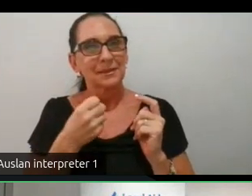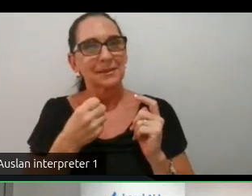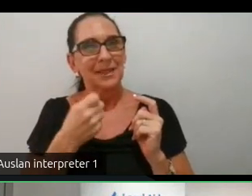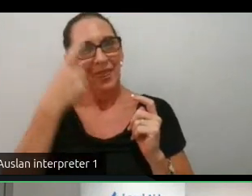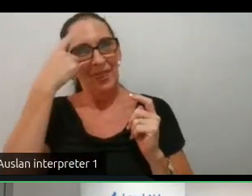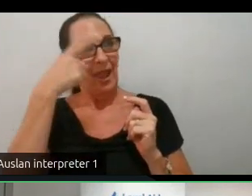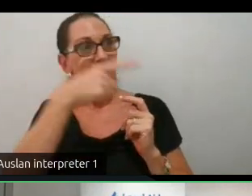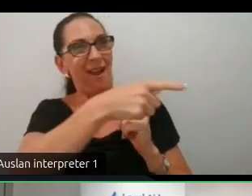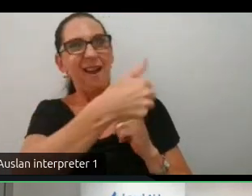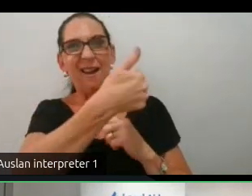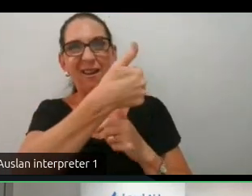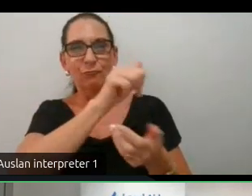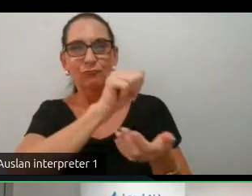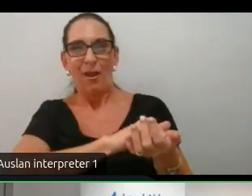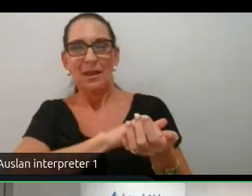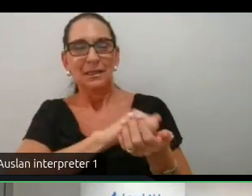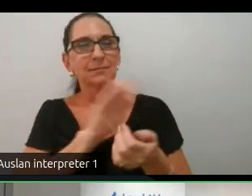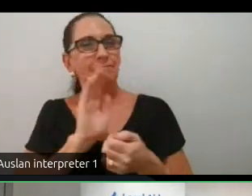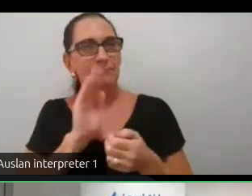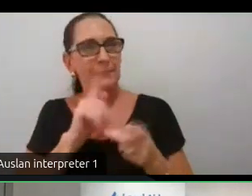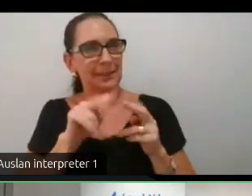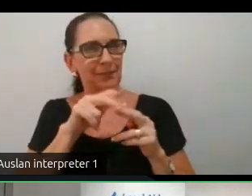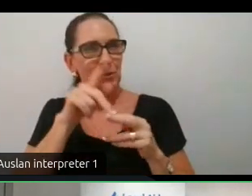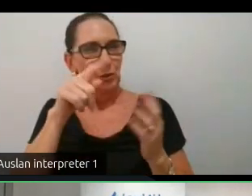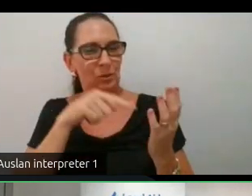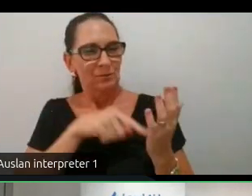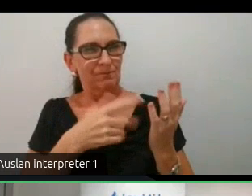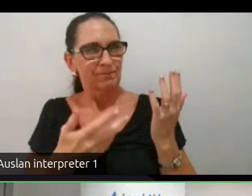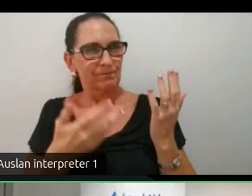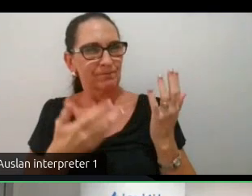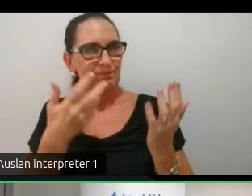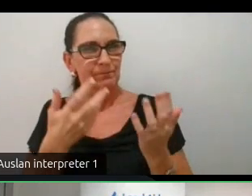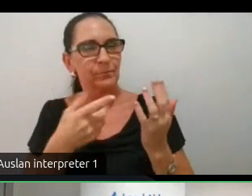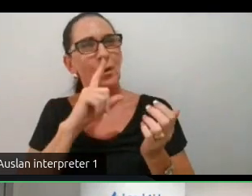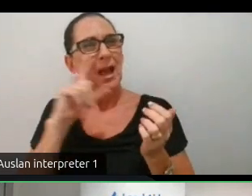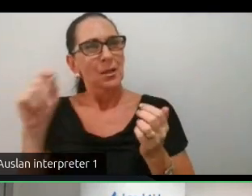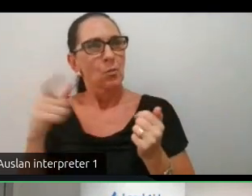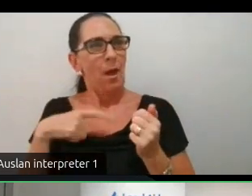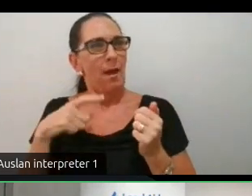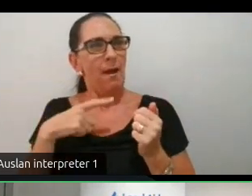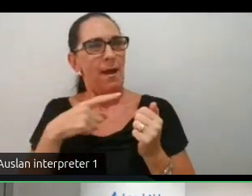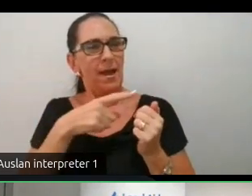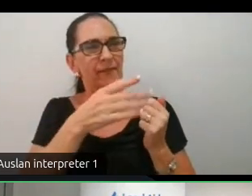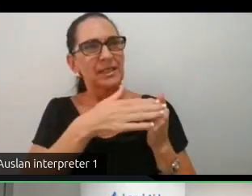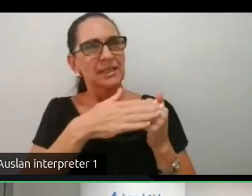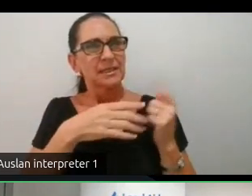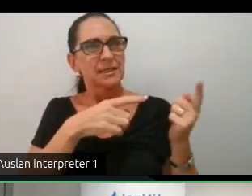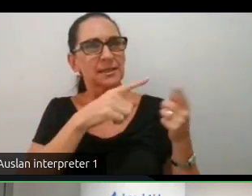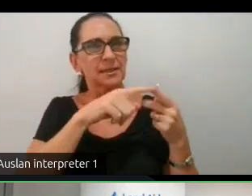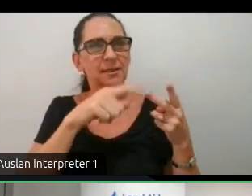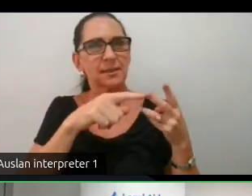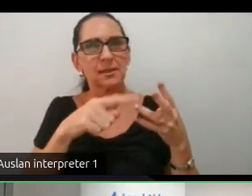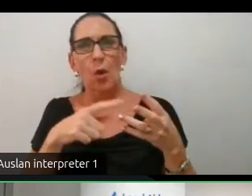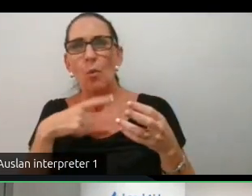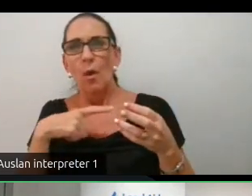that it's correct. Yeah. Um and if you're not sure to ask why does this need to be fixed for this to